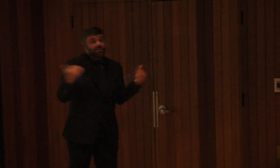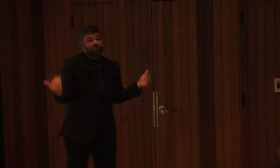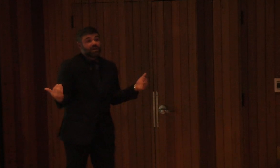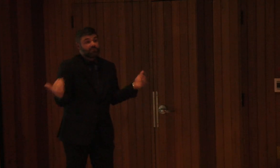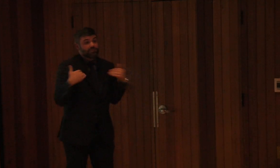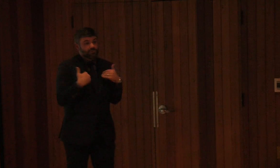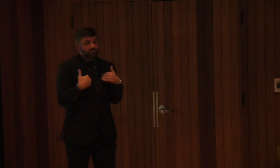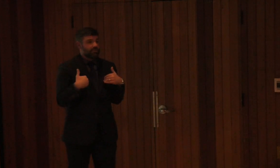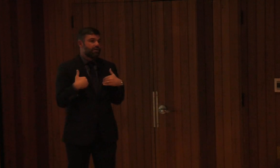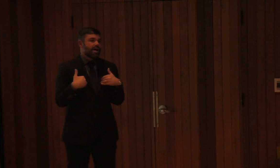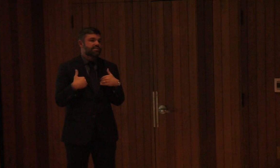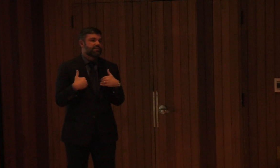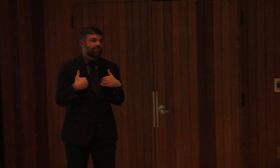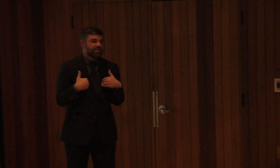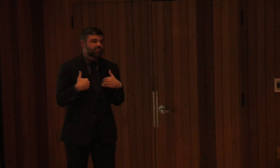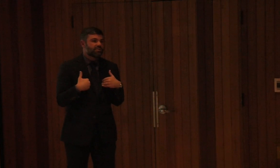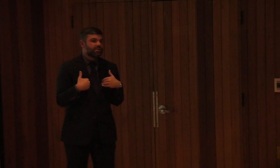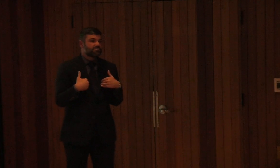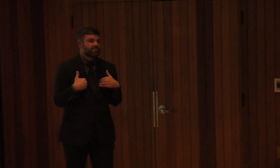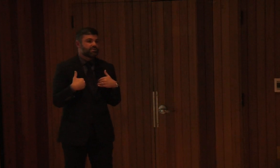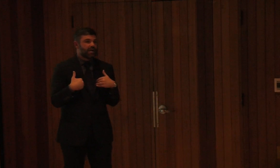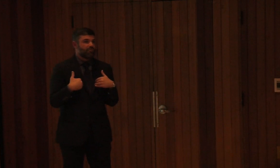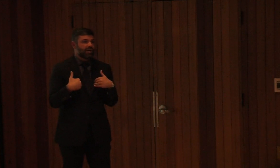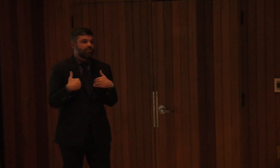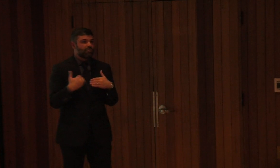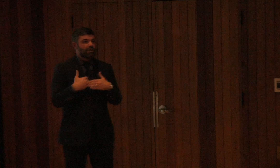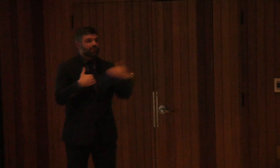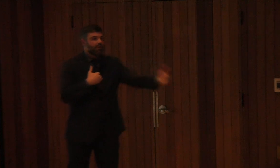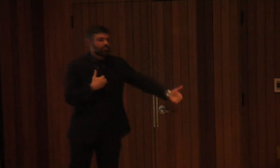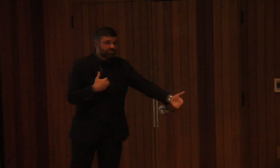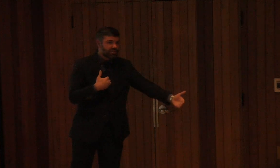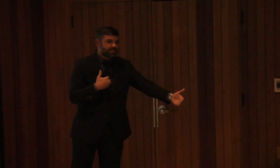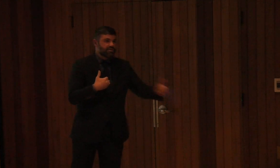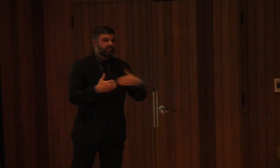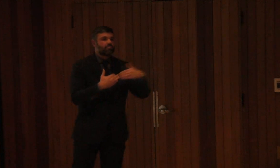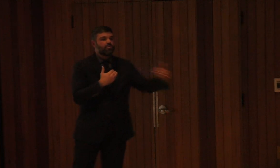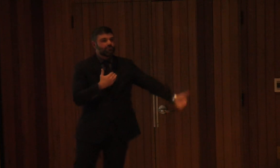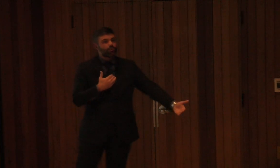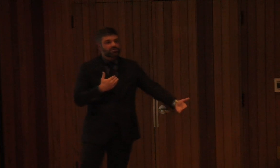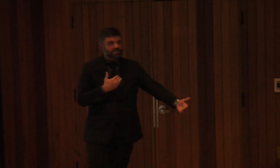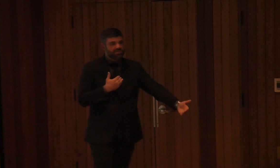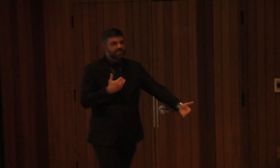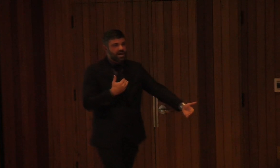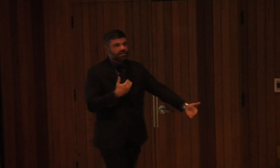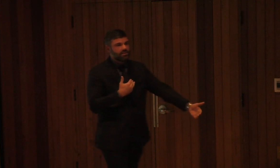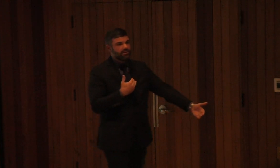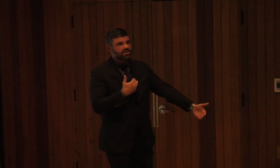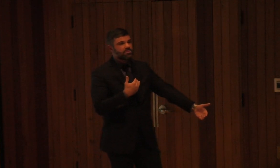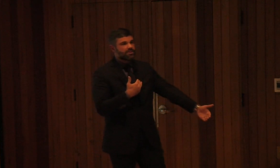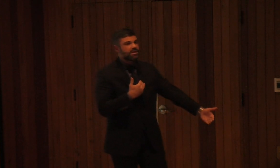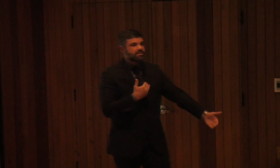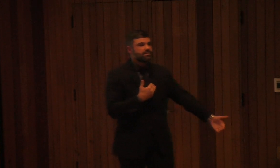They are never sort of, identify themselves that way, but rather are projected or forced into that experience.